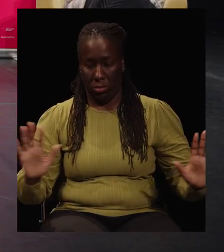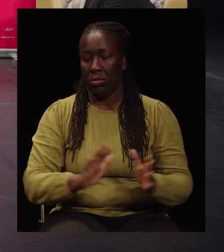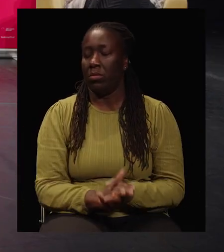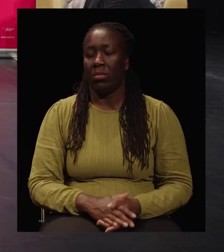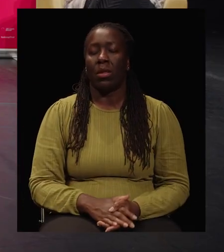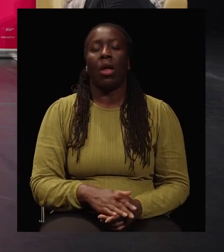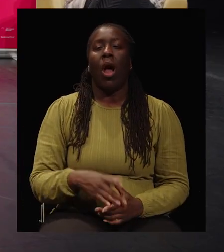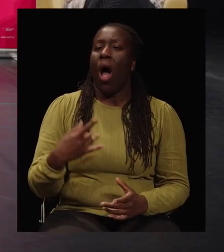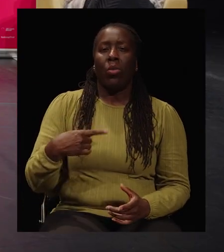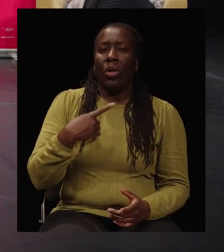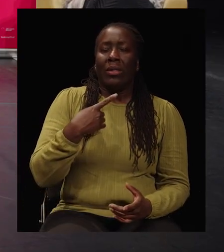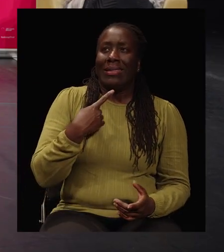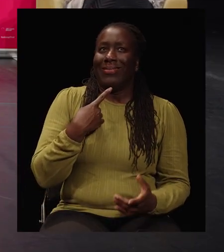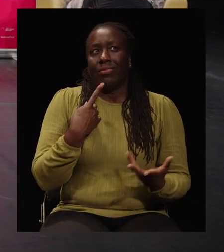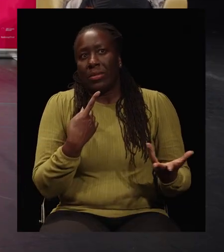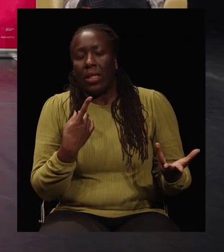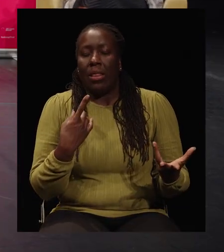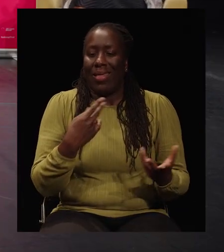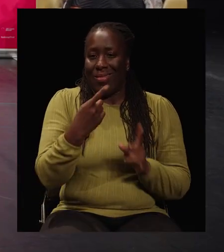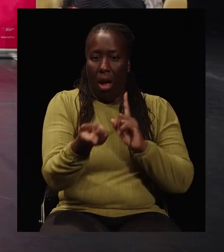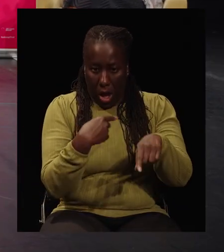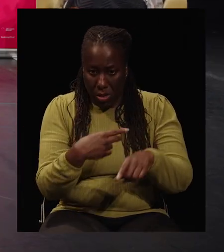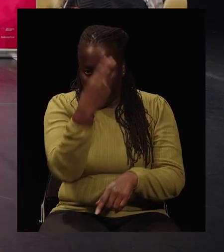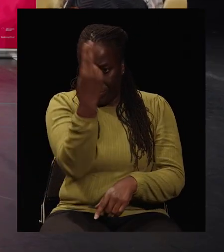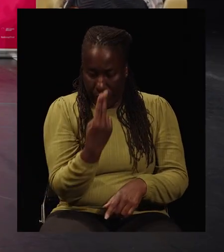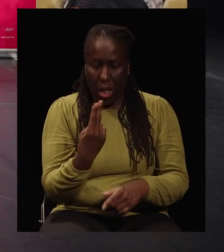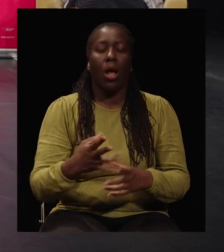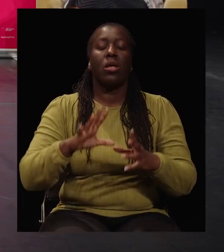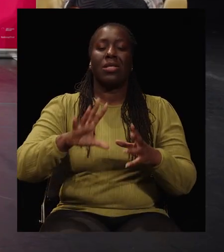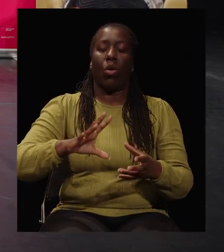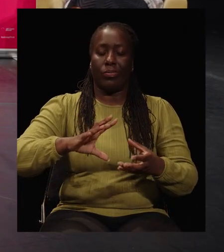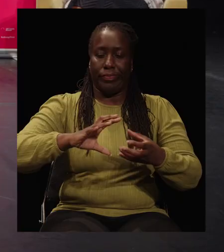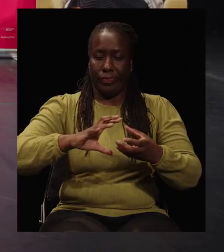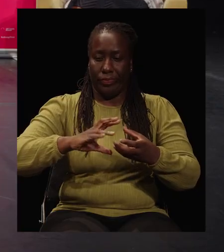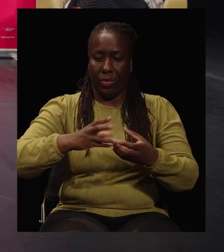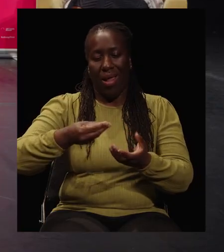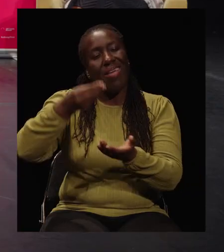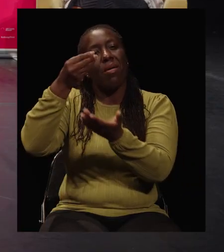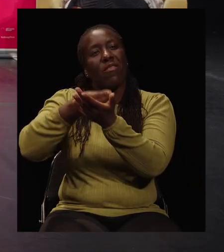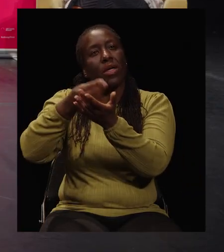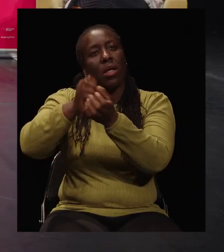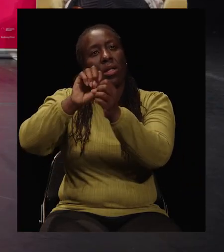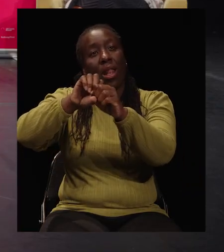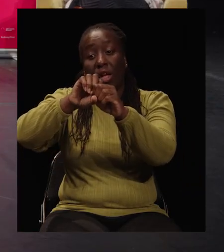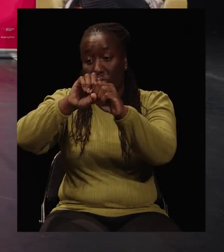are the arts really struggling now with a dismantling of funding and education,